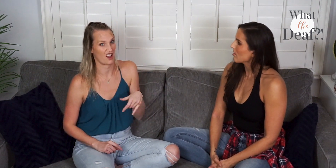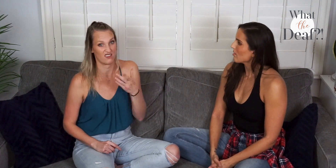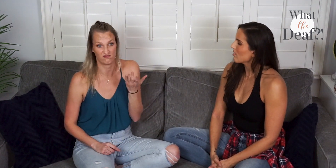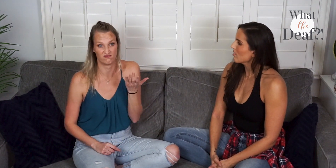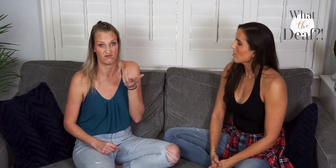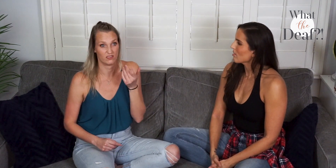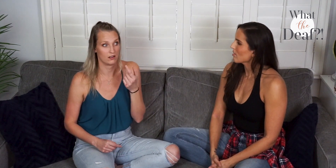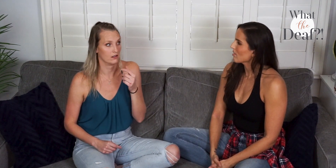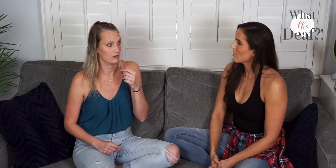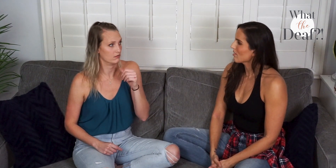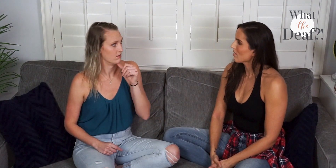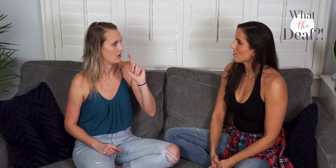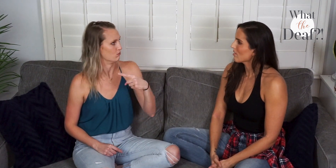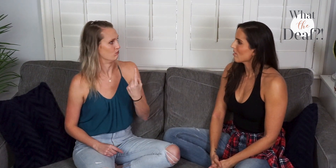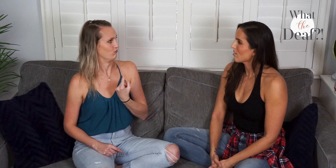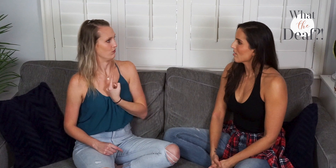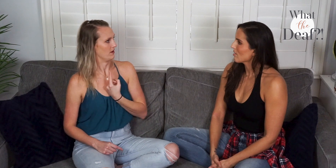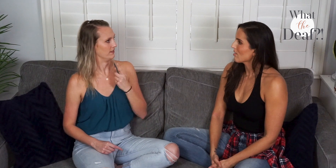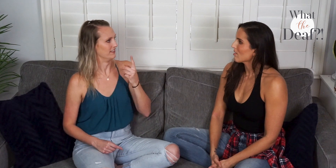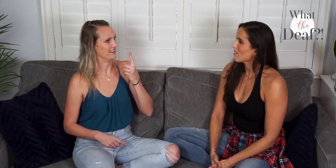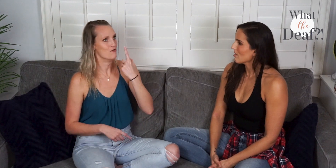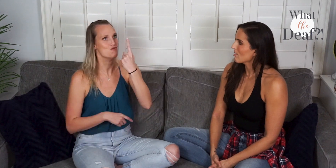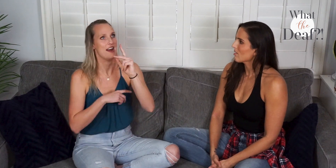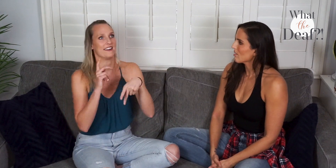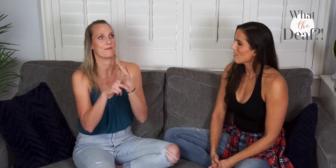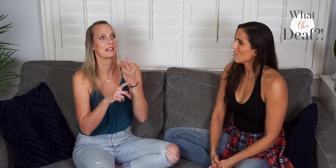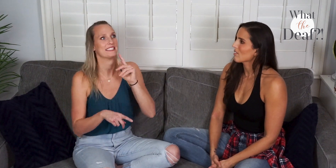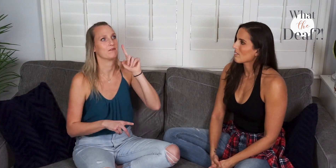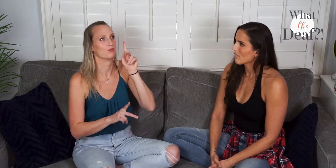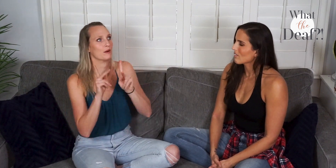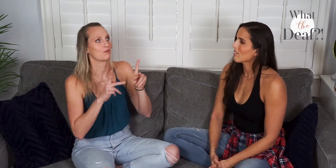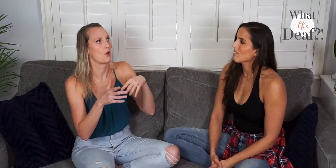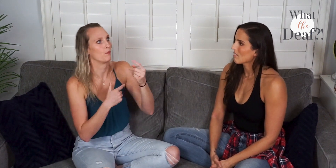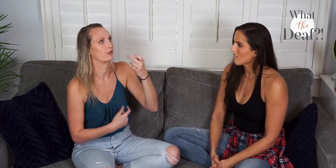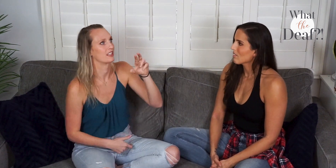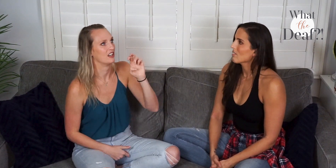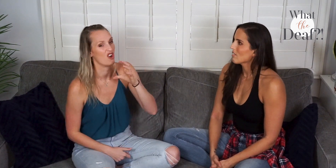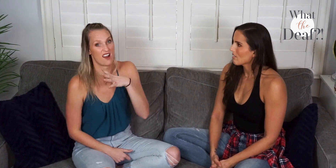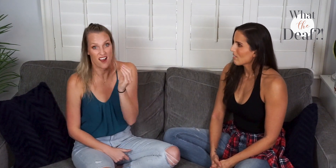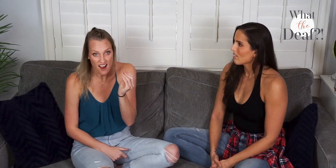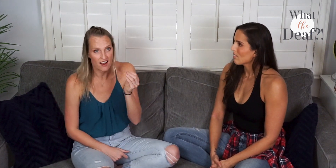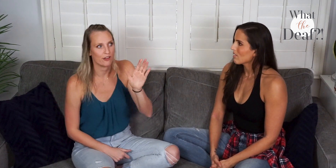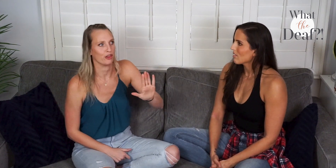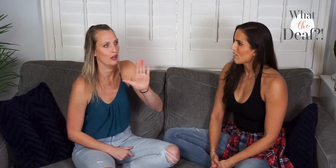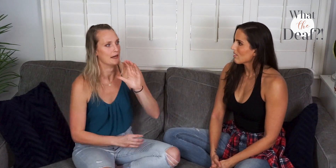and he knows that I'm not just the only one... there's not just one type of deaf person out there and that their mode